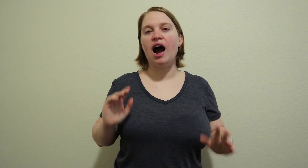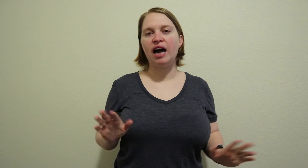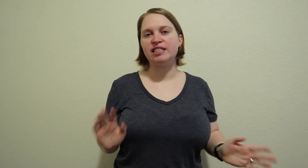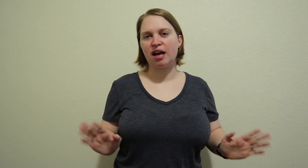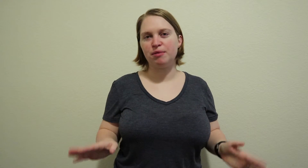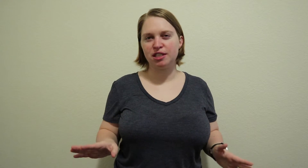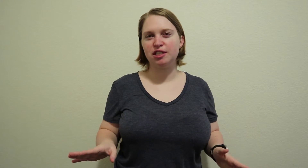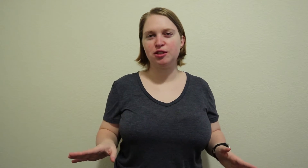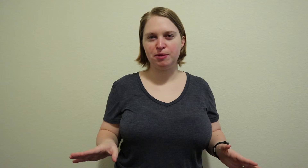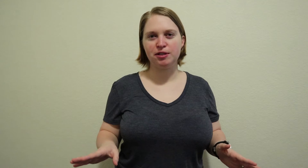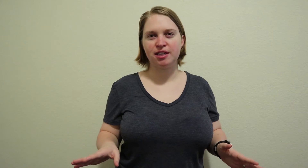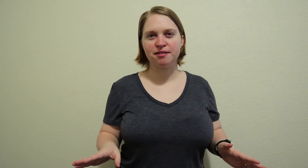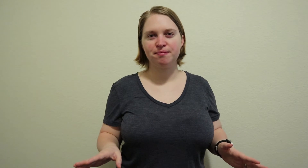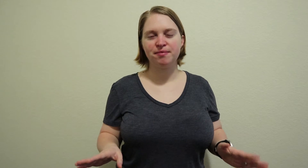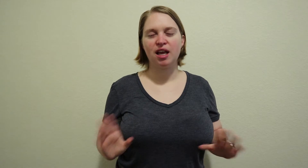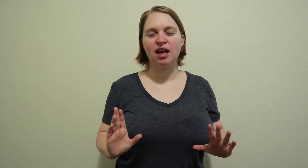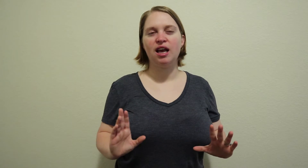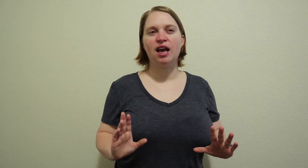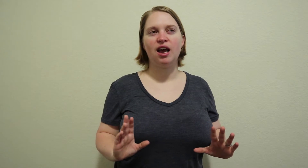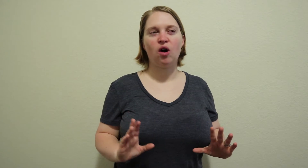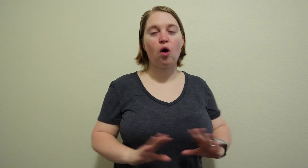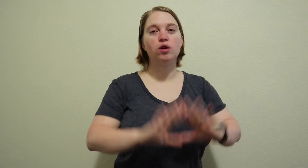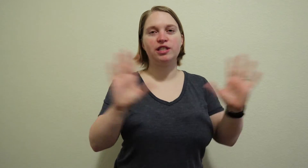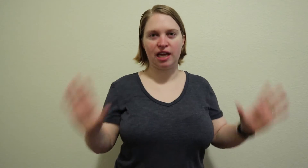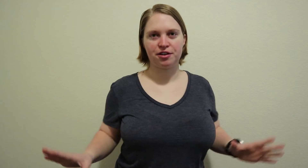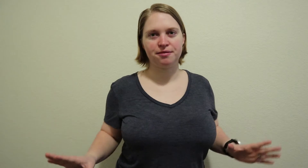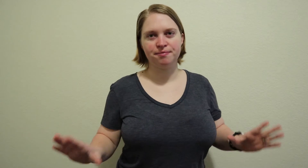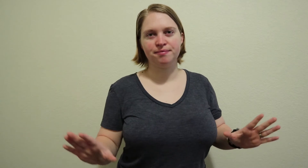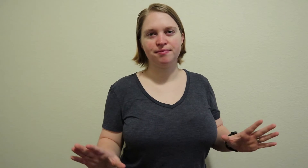I stopped listening to music altogether